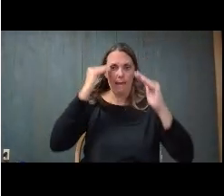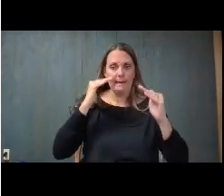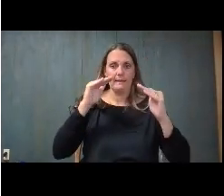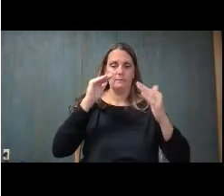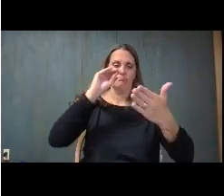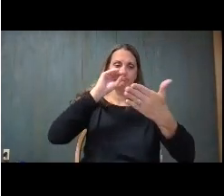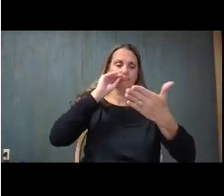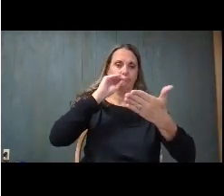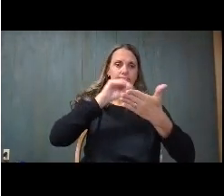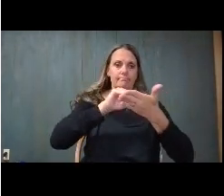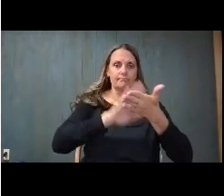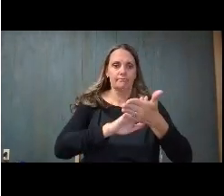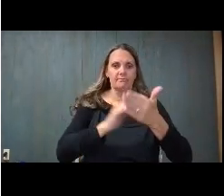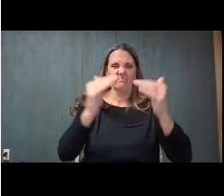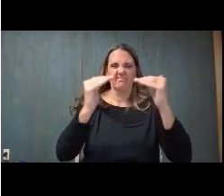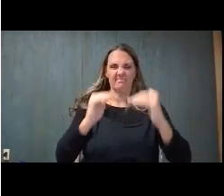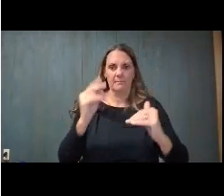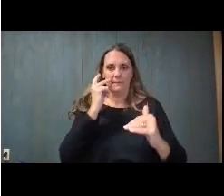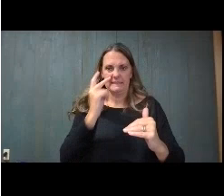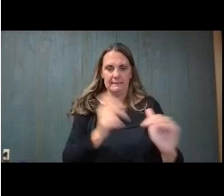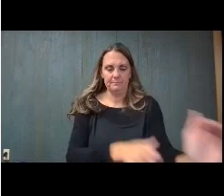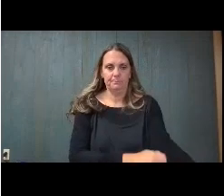Let's look at the next slide for those specific headings.